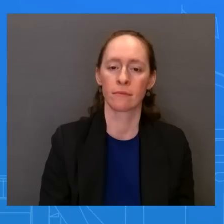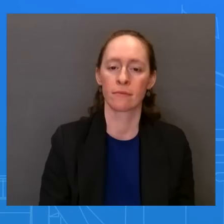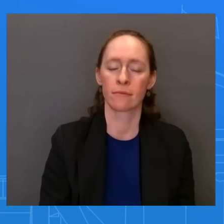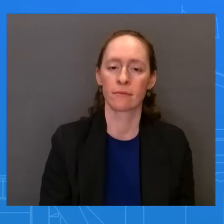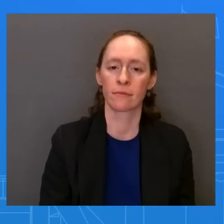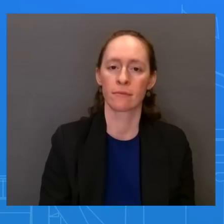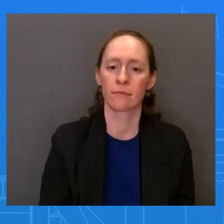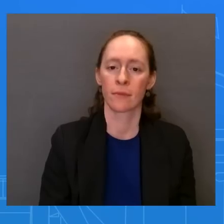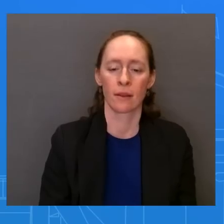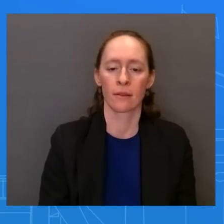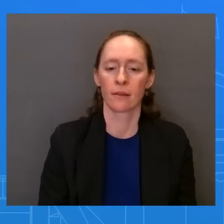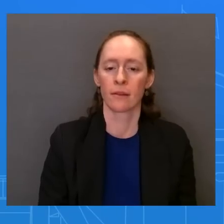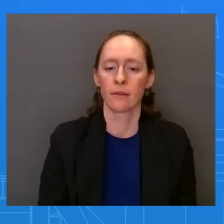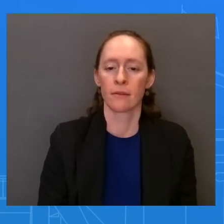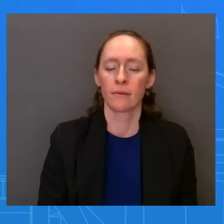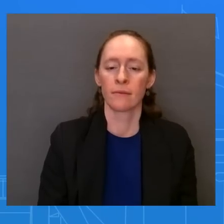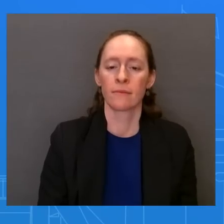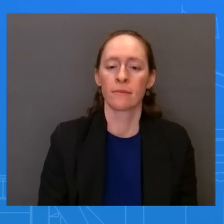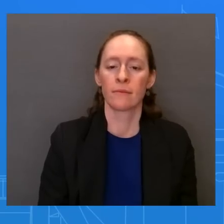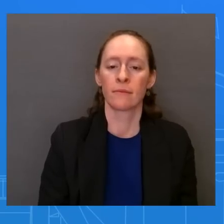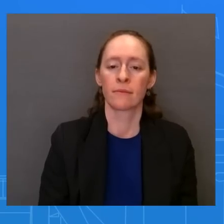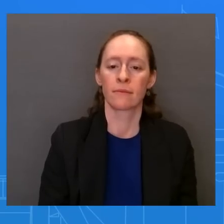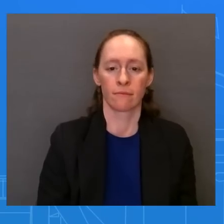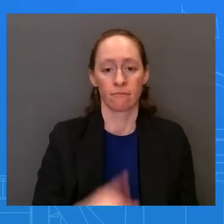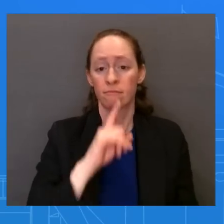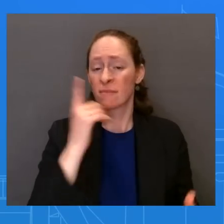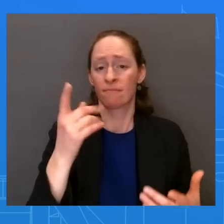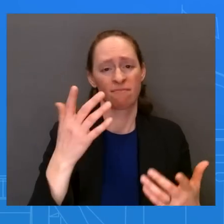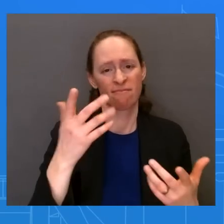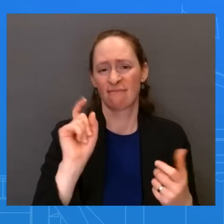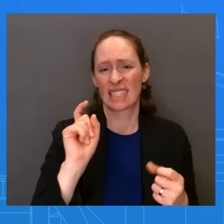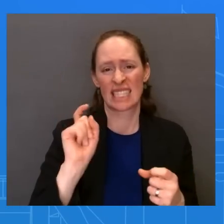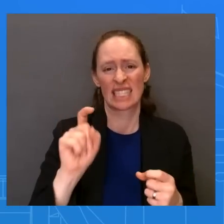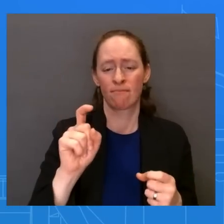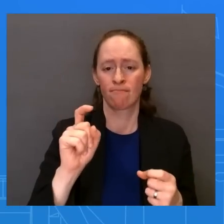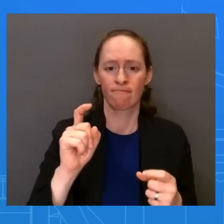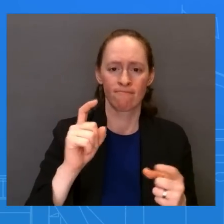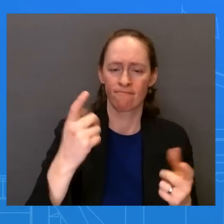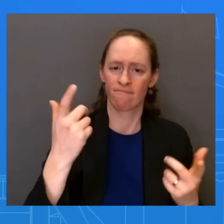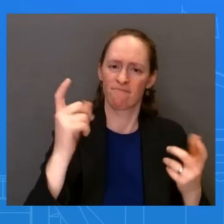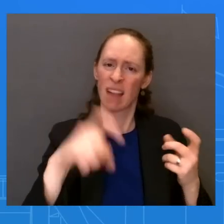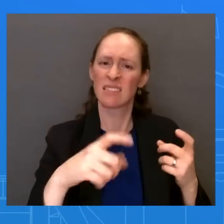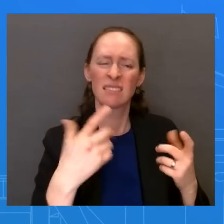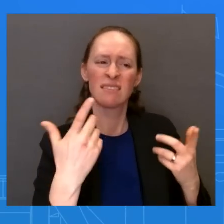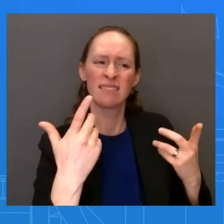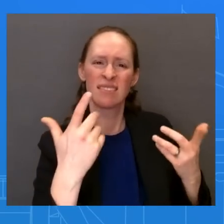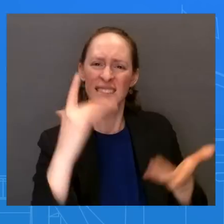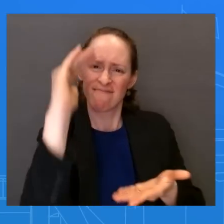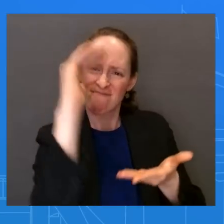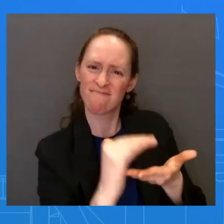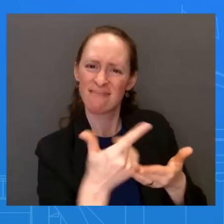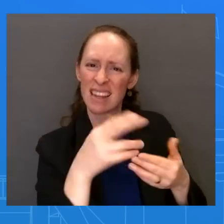And we're just -- we're just glad that no one was hurt in this -- in this event. The Press: And if I can also ask you --